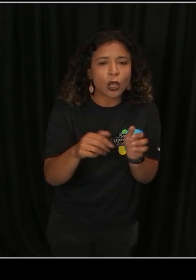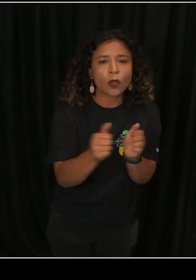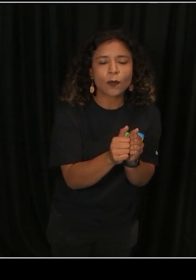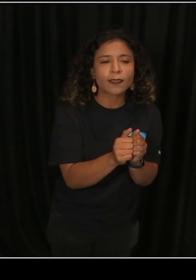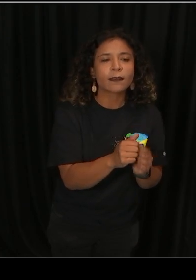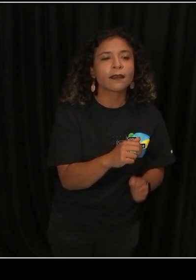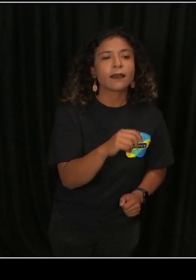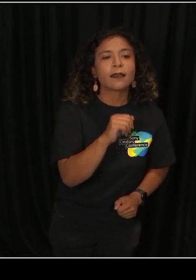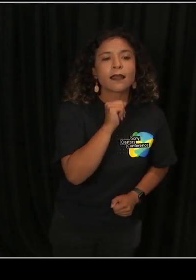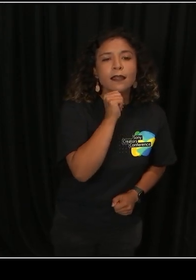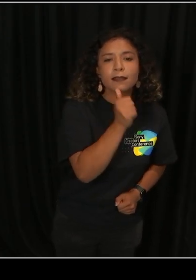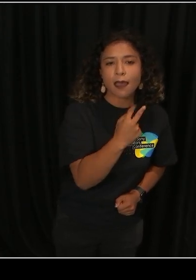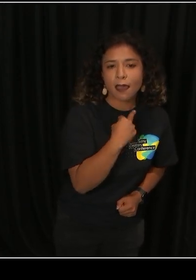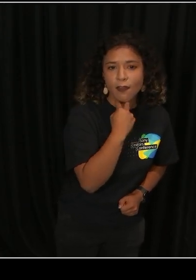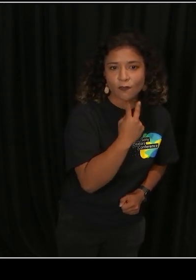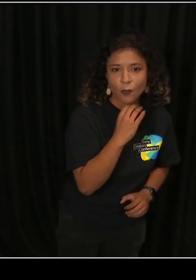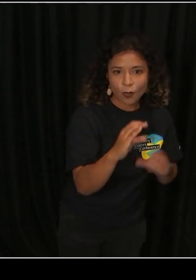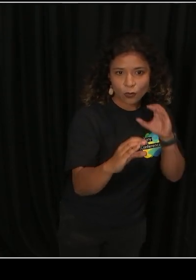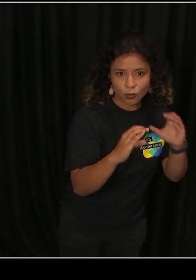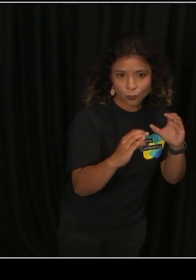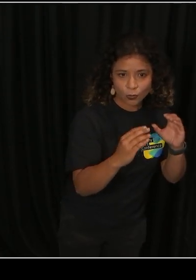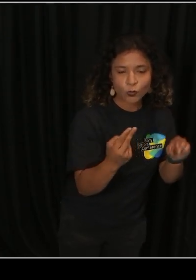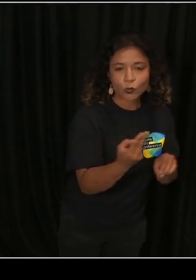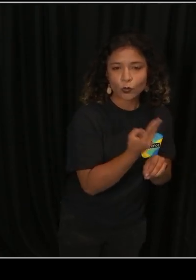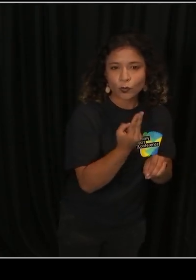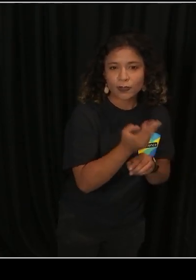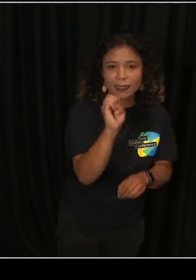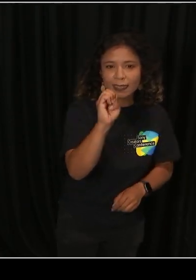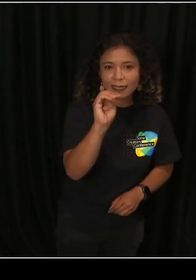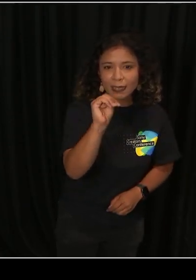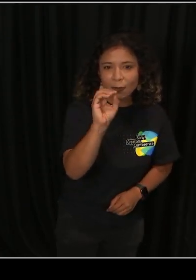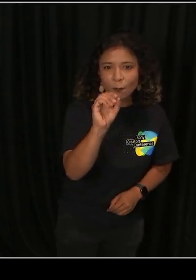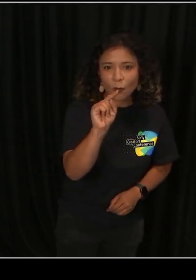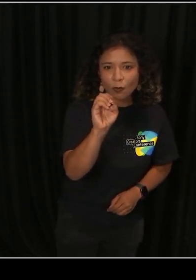with using emotes with the unknown users.